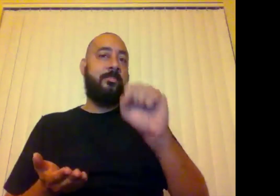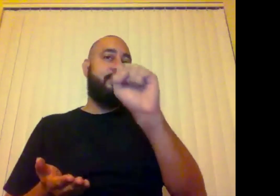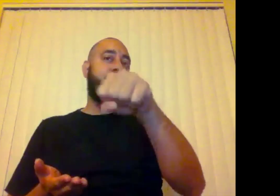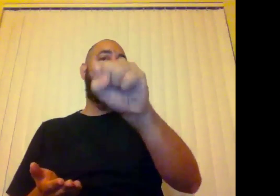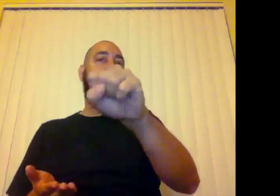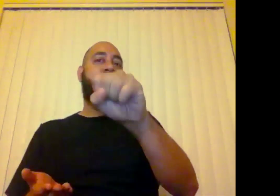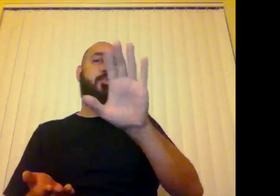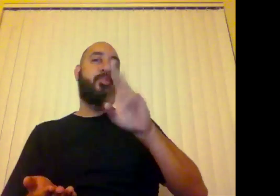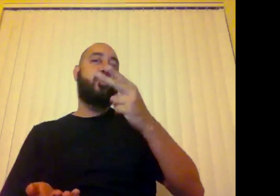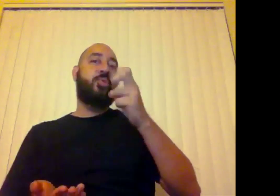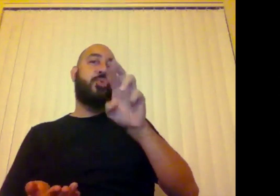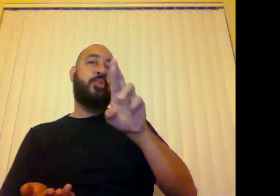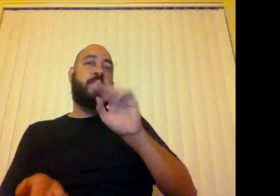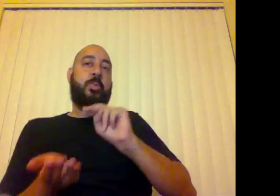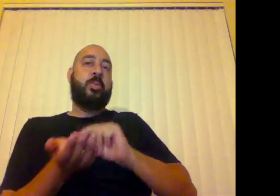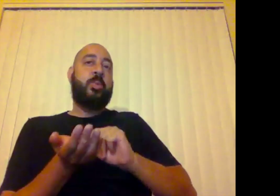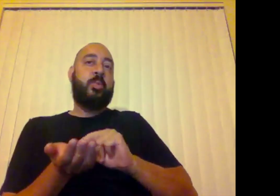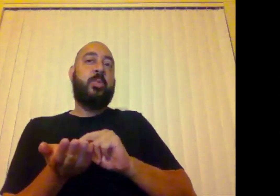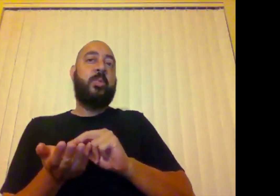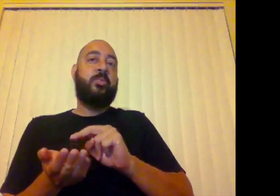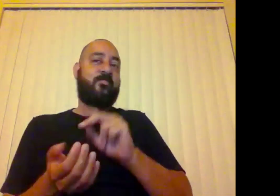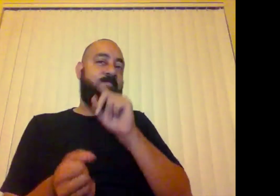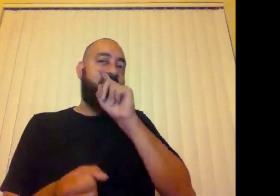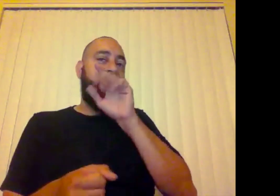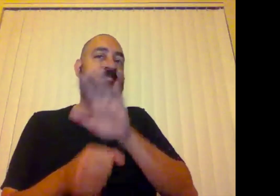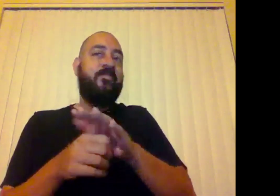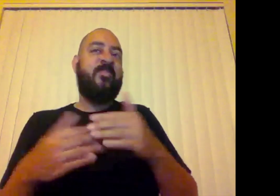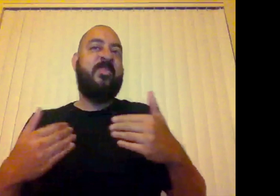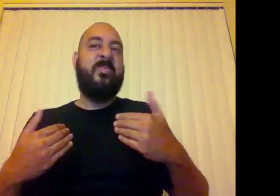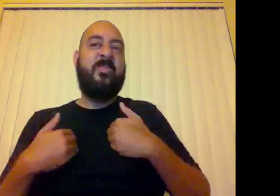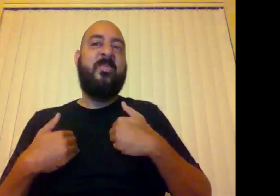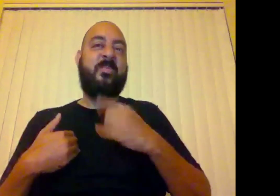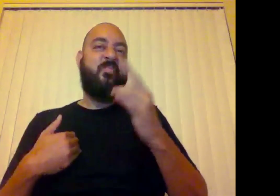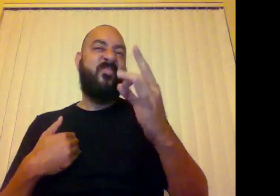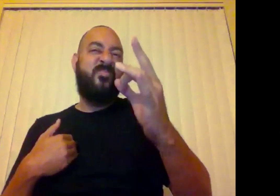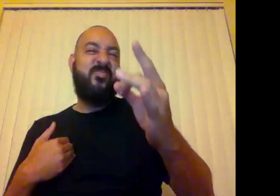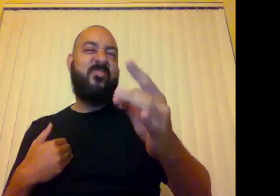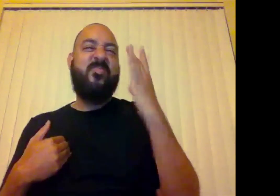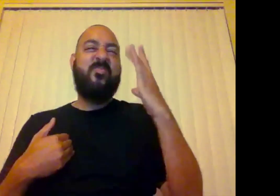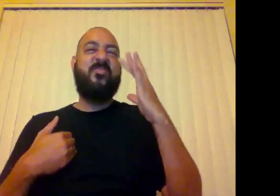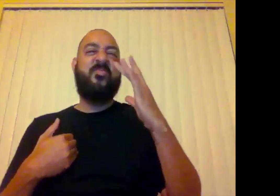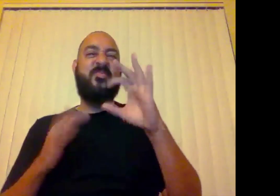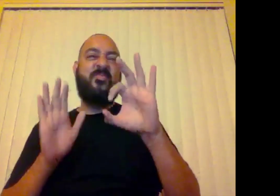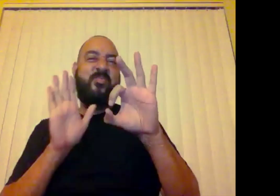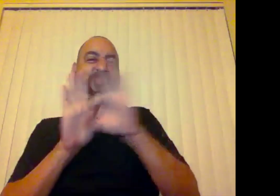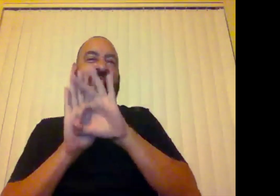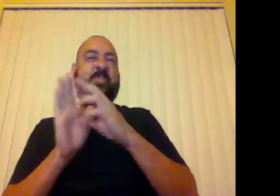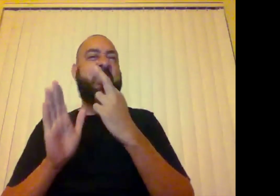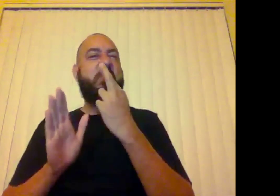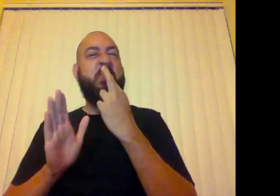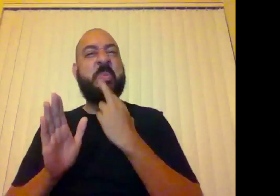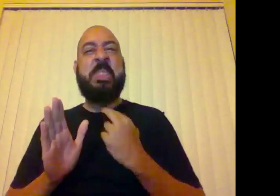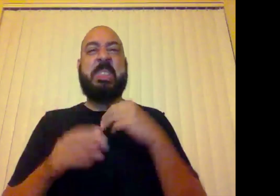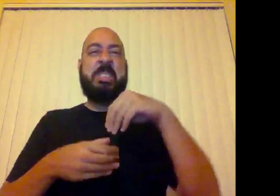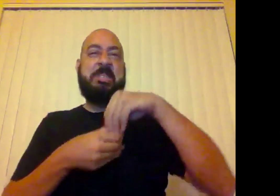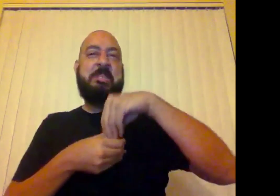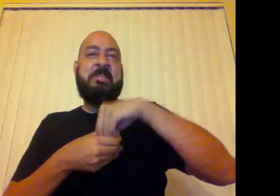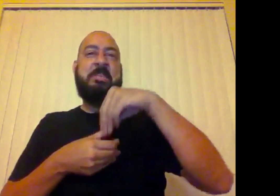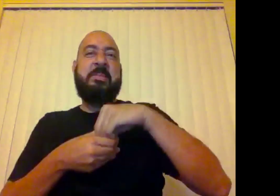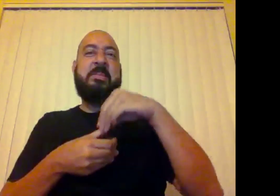To say, yes her nurse confirmed there was redness and abrasions inside her